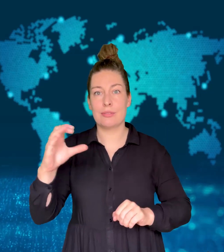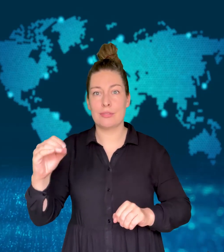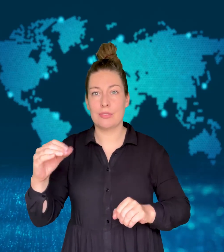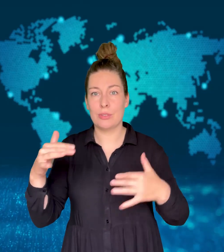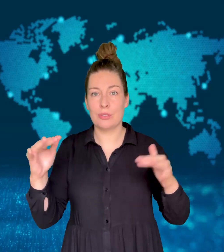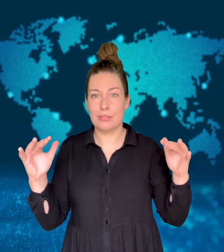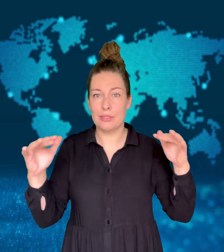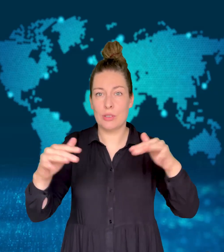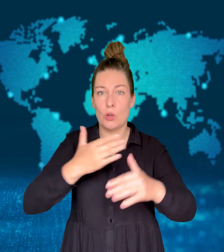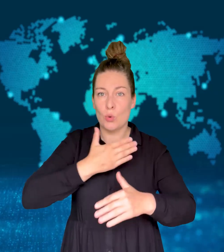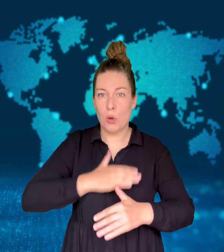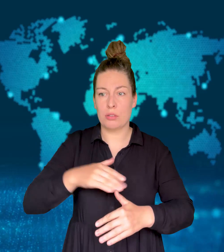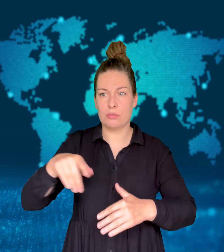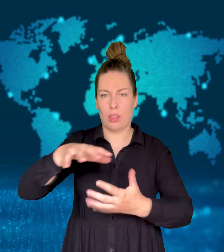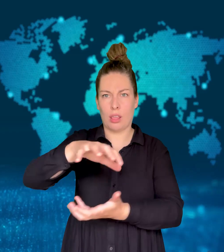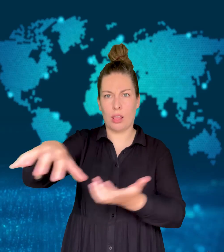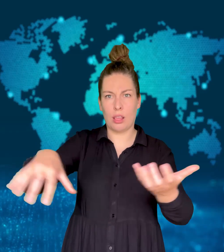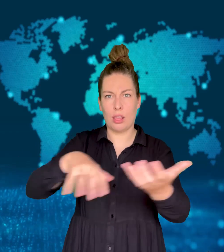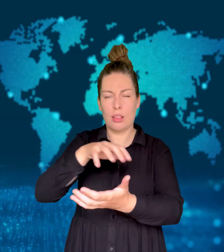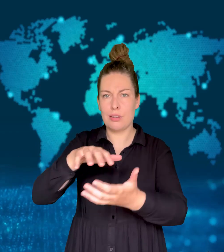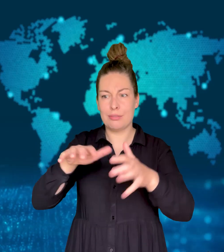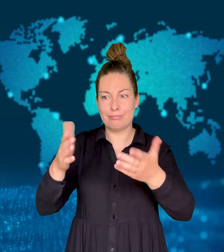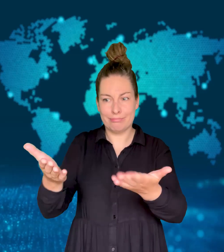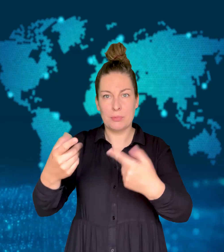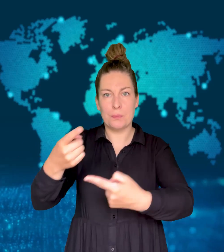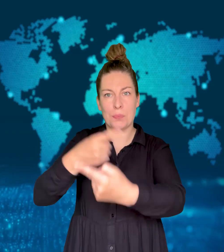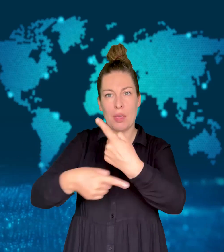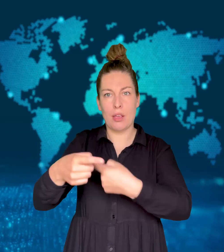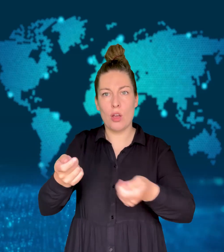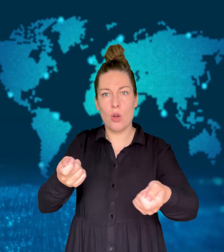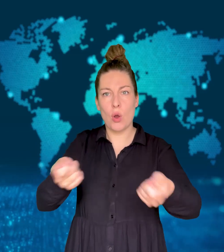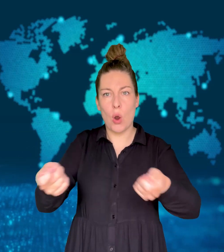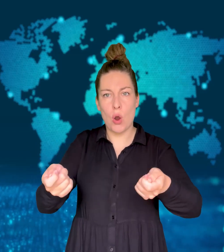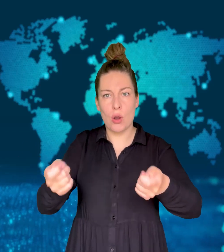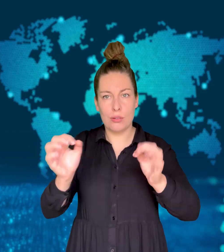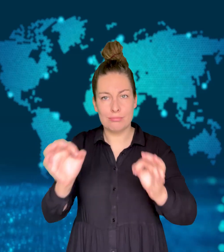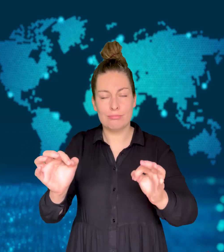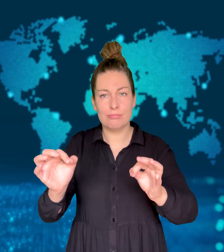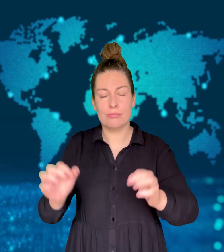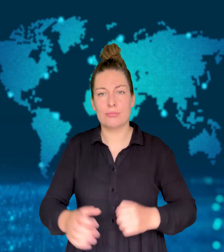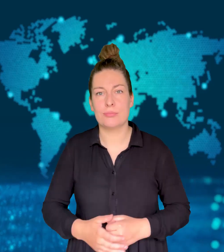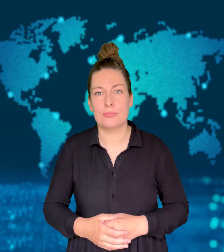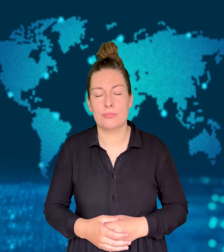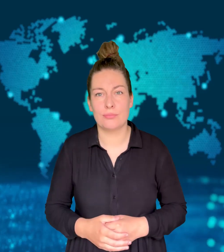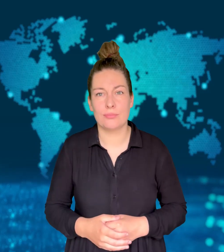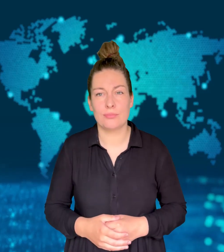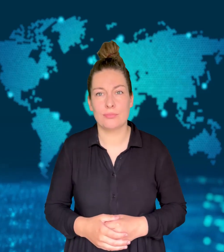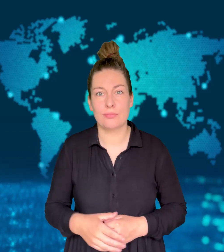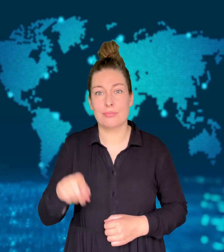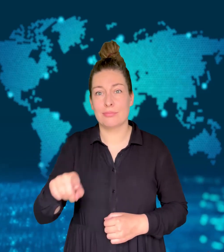Following the initial attack, at least a dozen other jails across